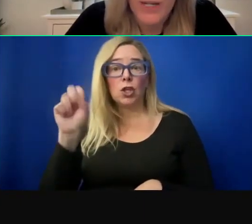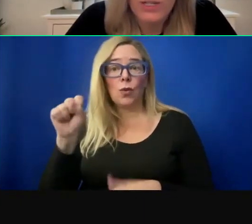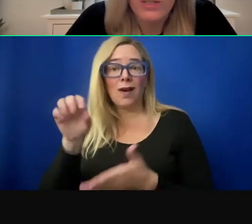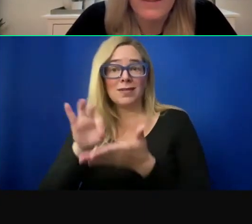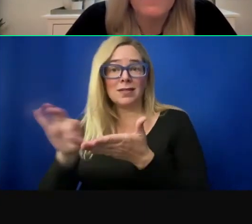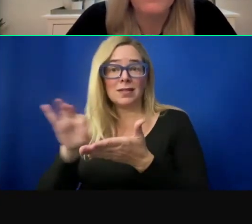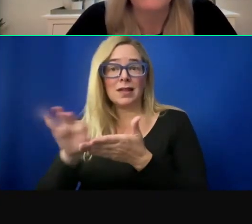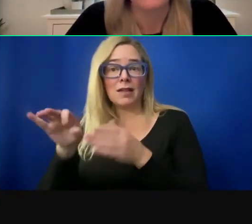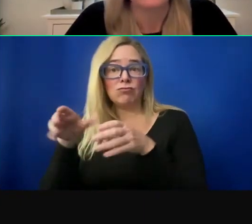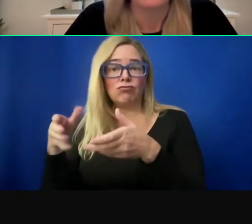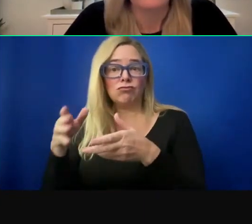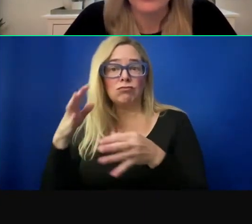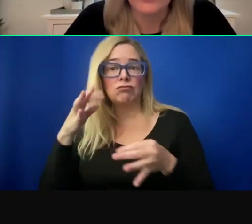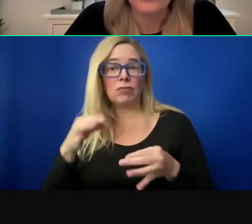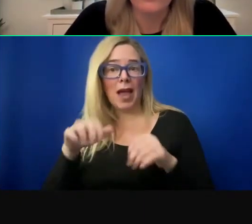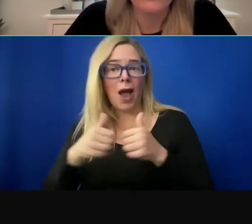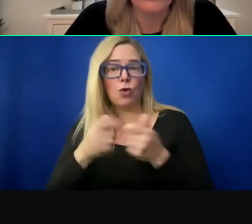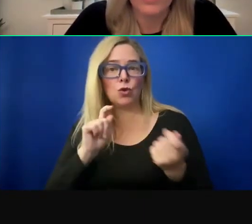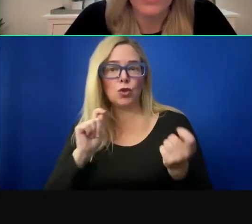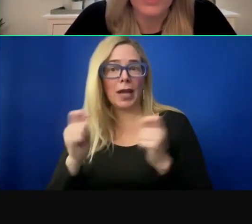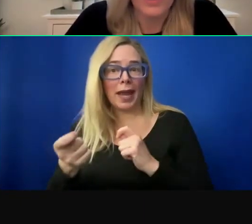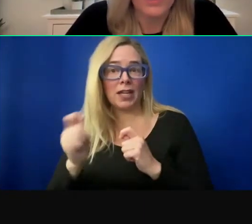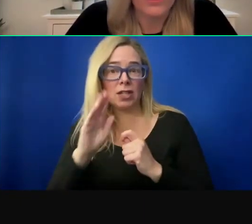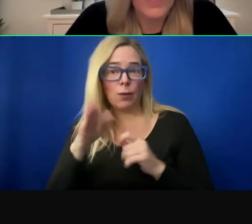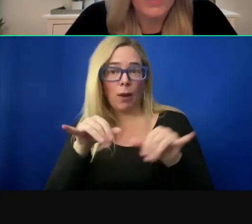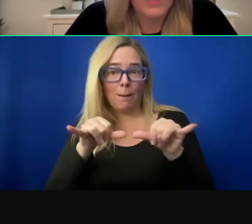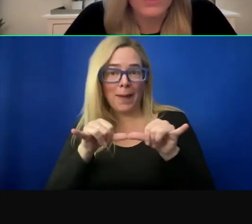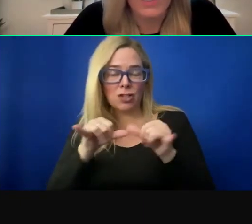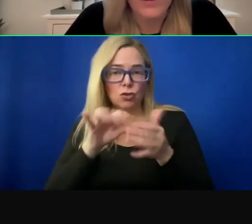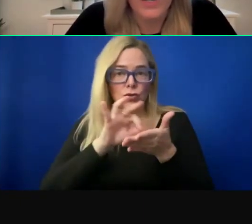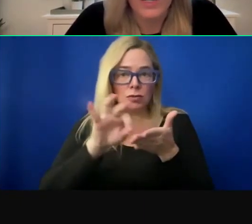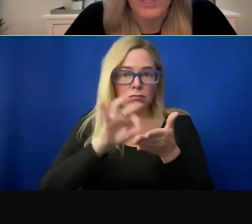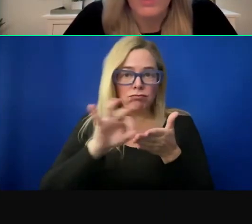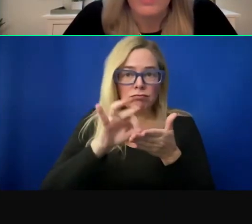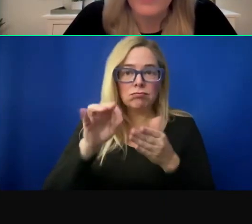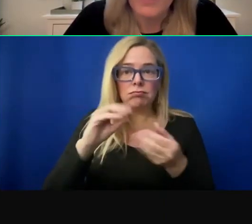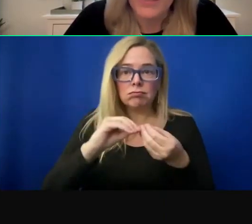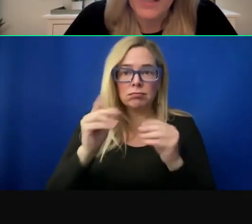measured. Those changes would have resulted in a drastic undercounting of people with